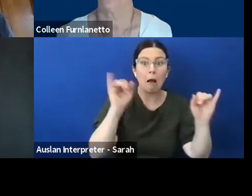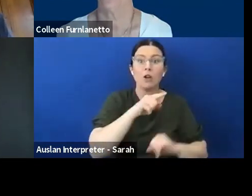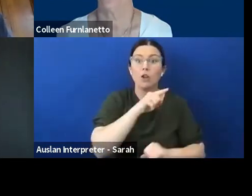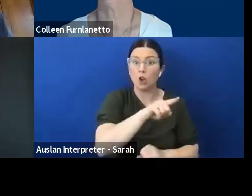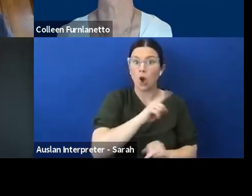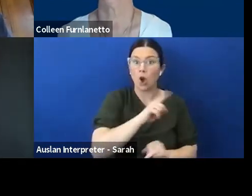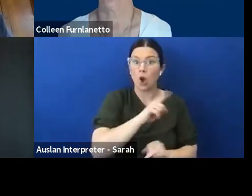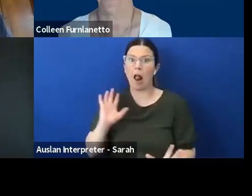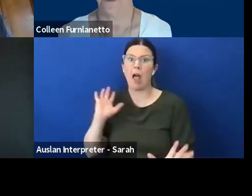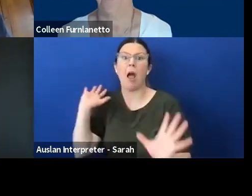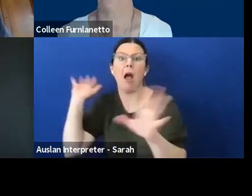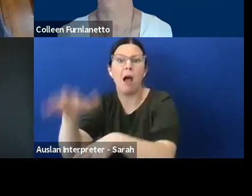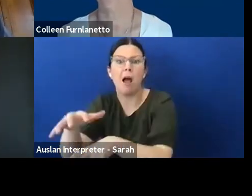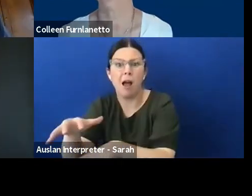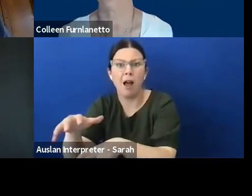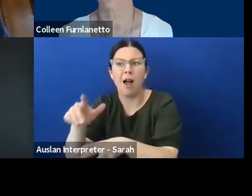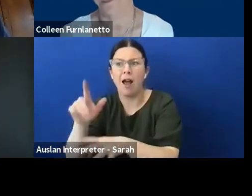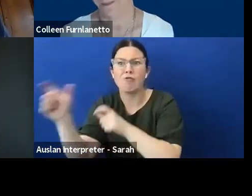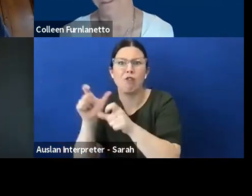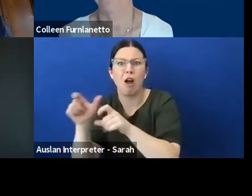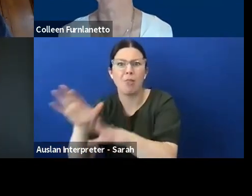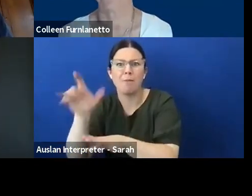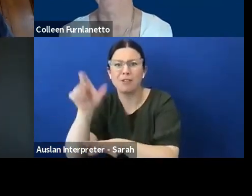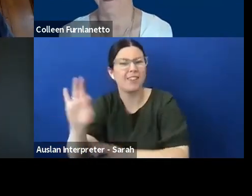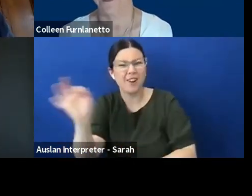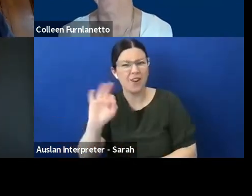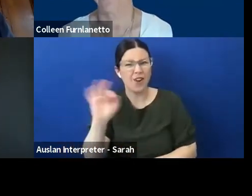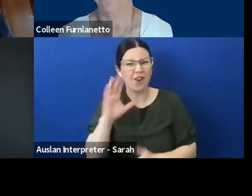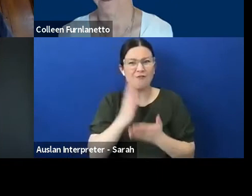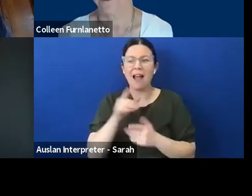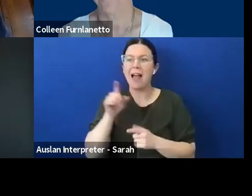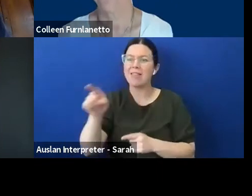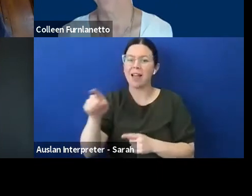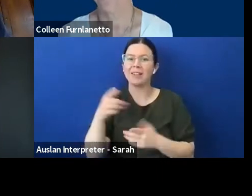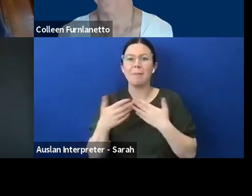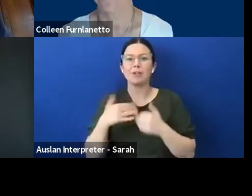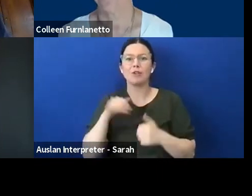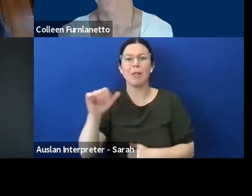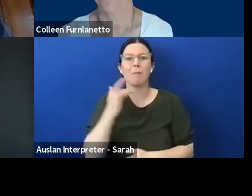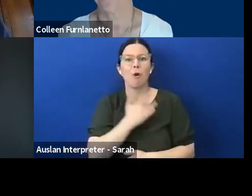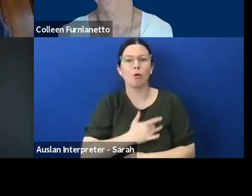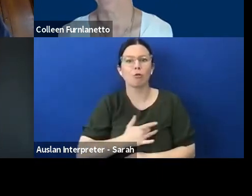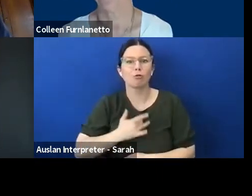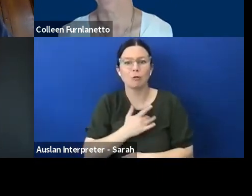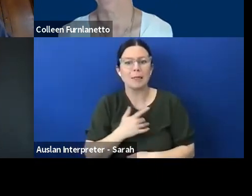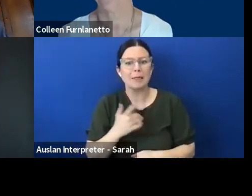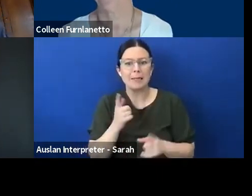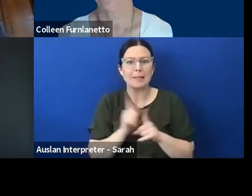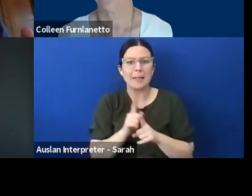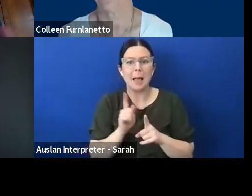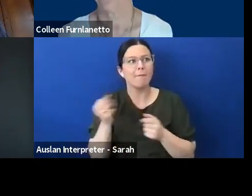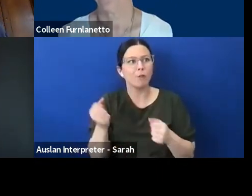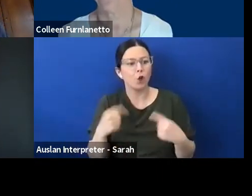in exactly the same way as an autistic person would and so building that kind of